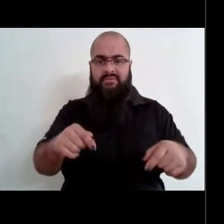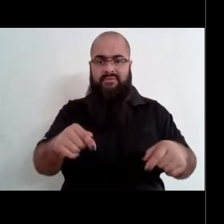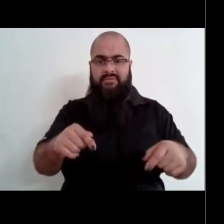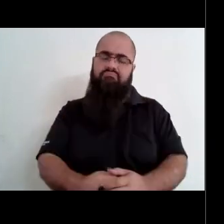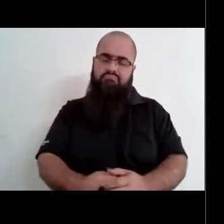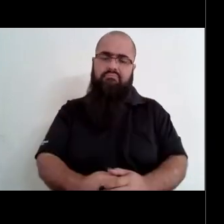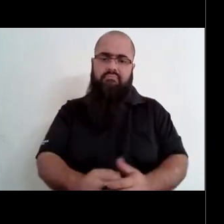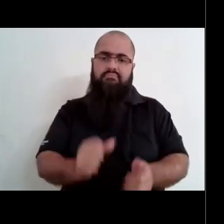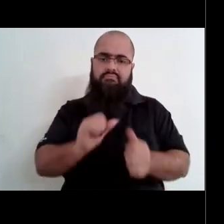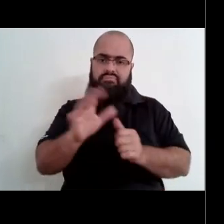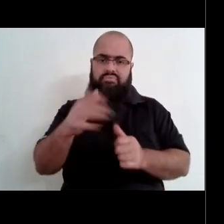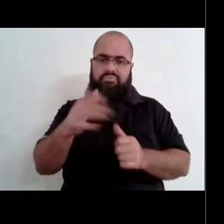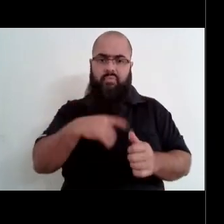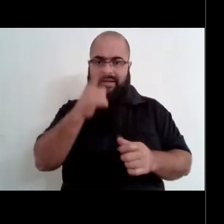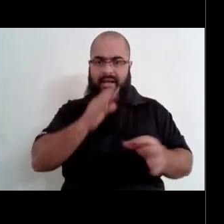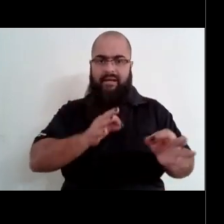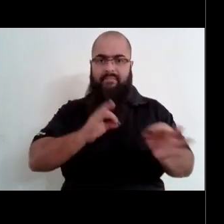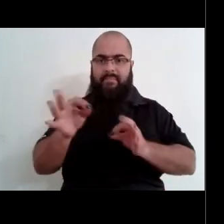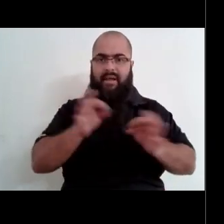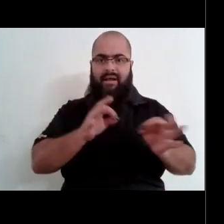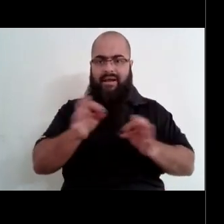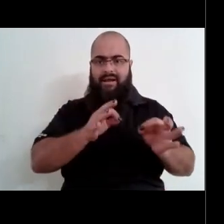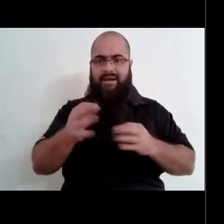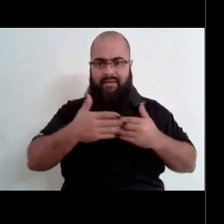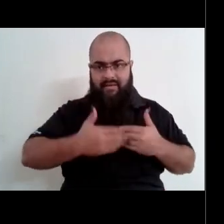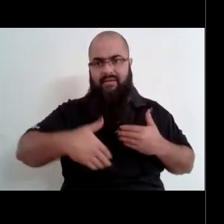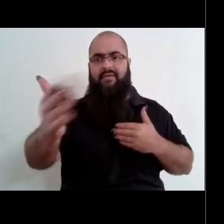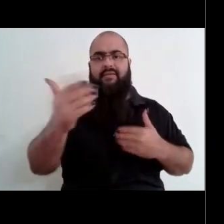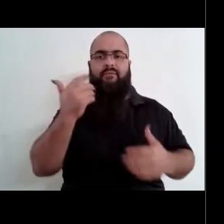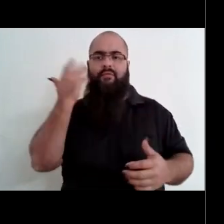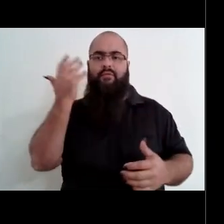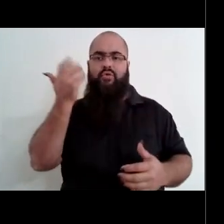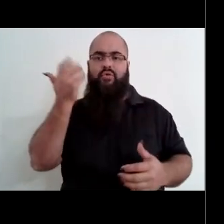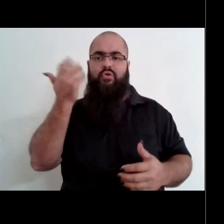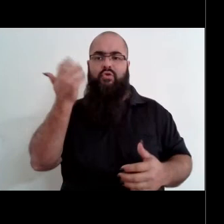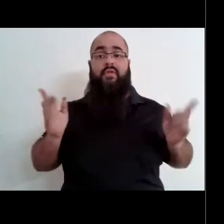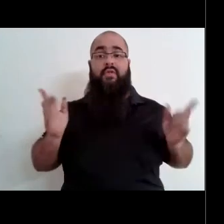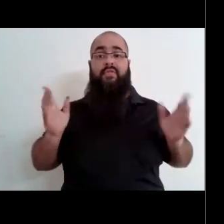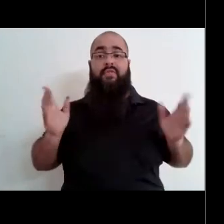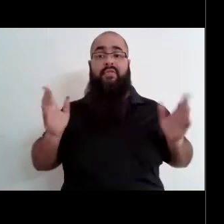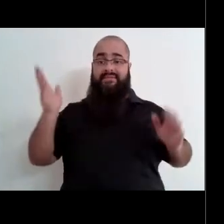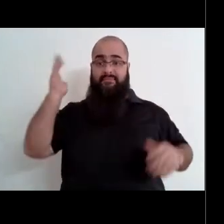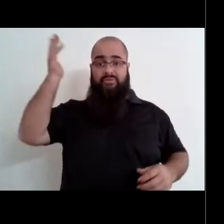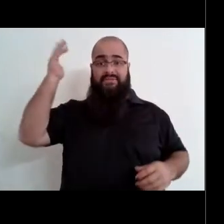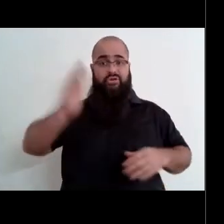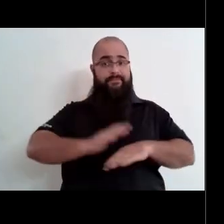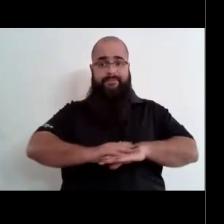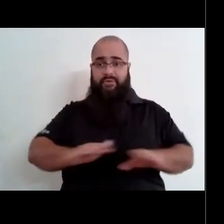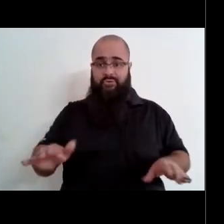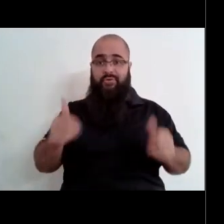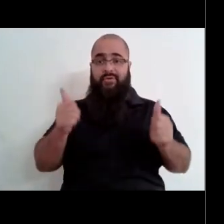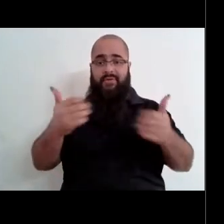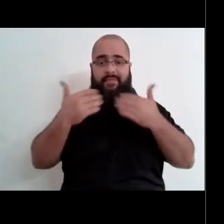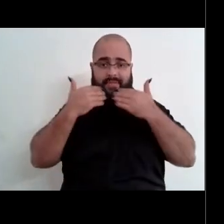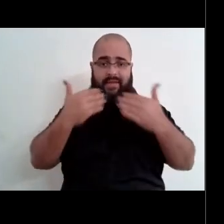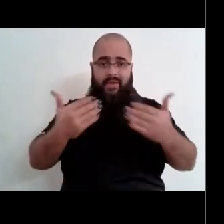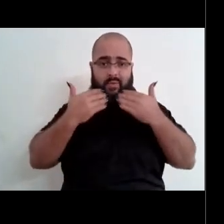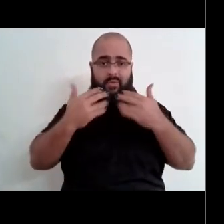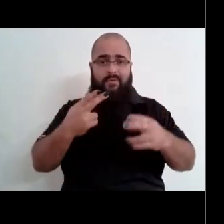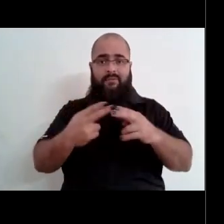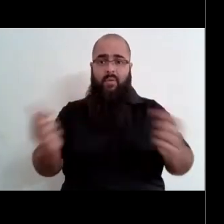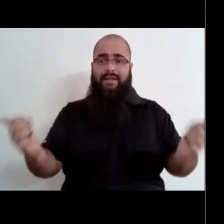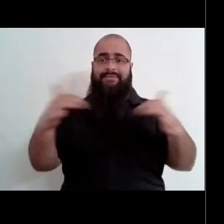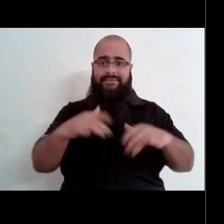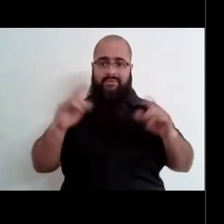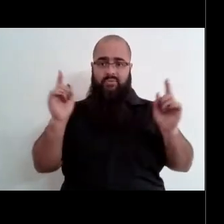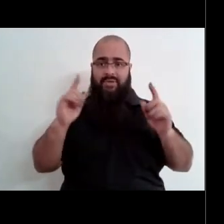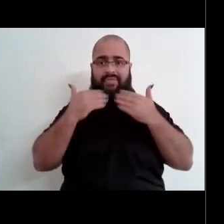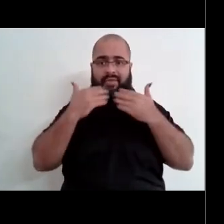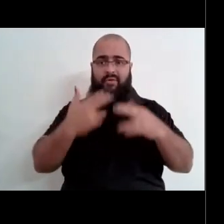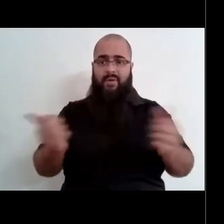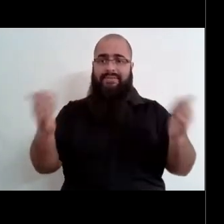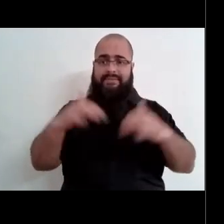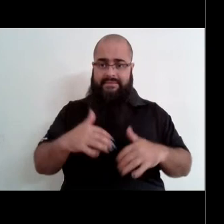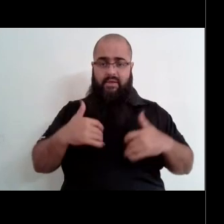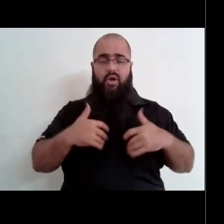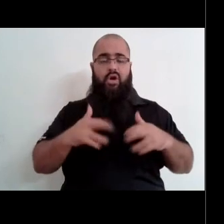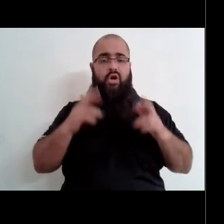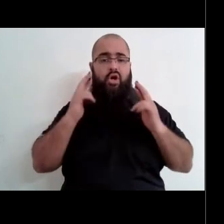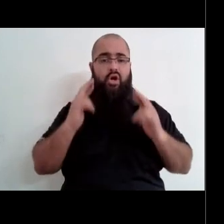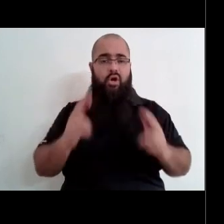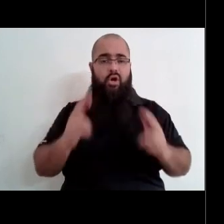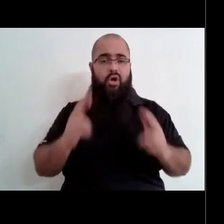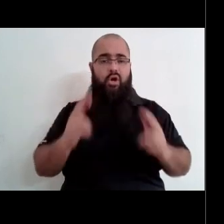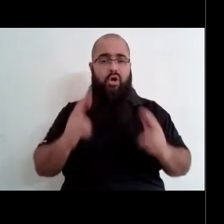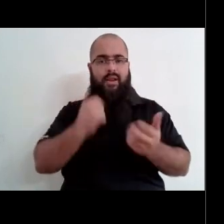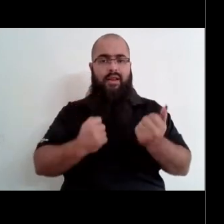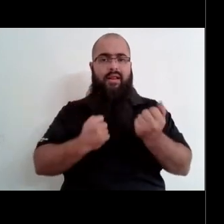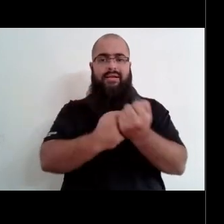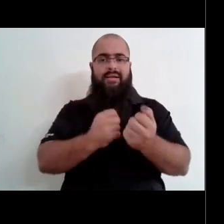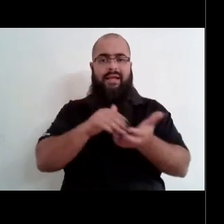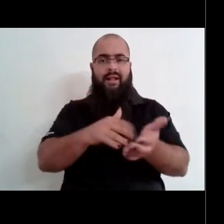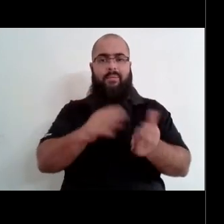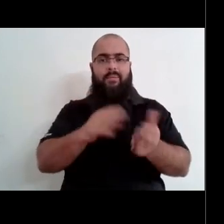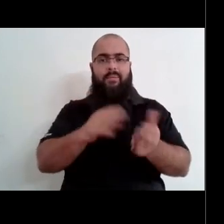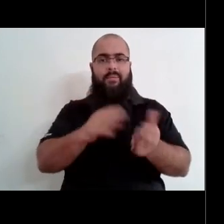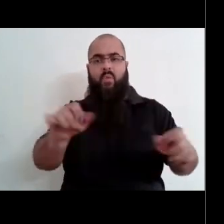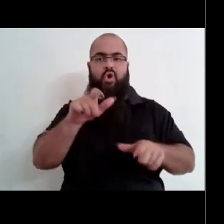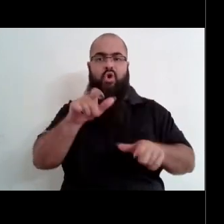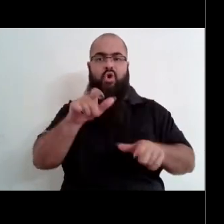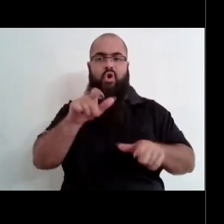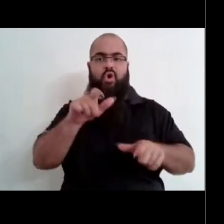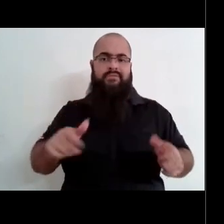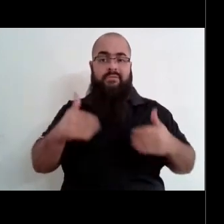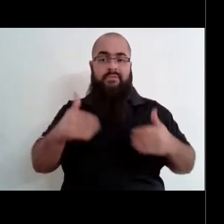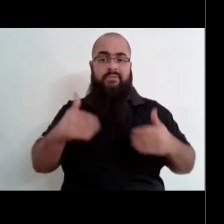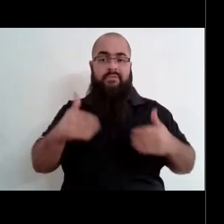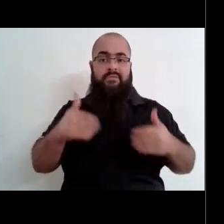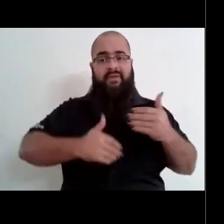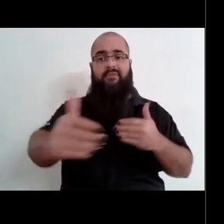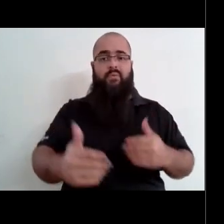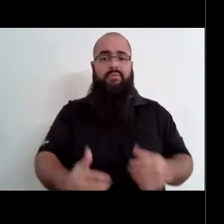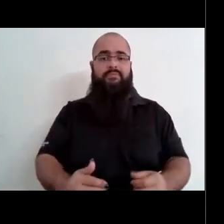for